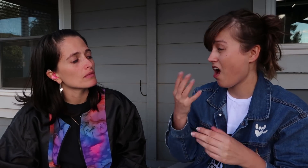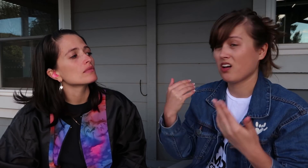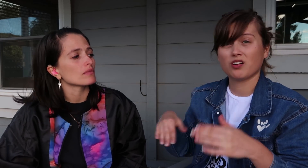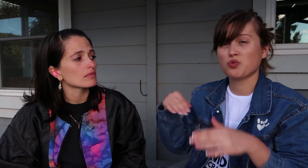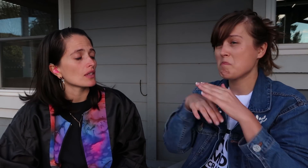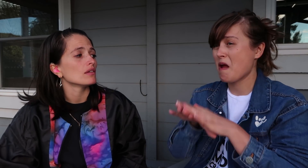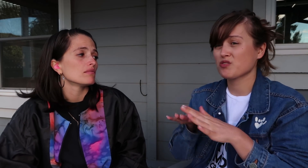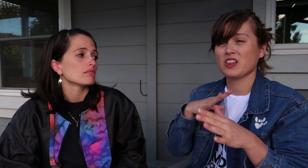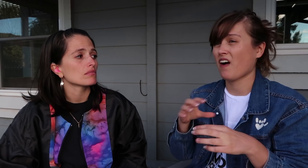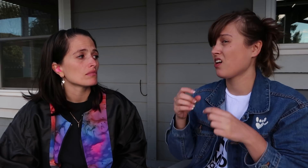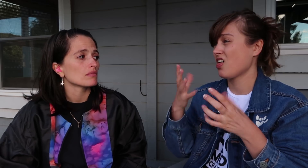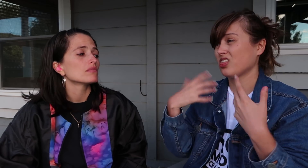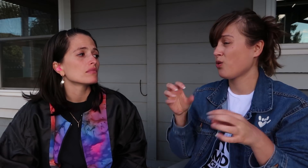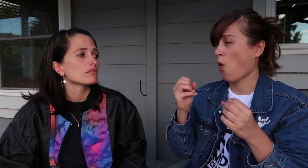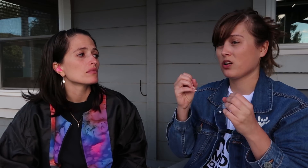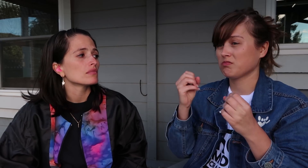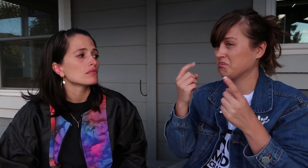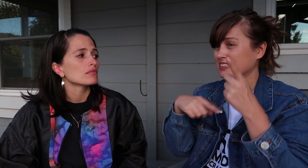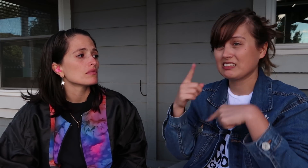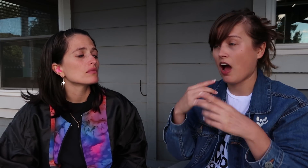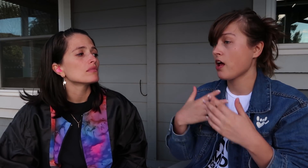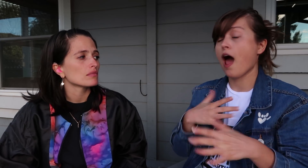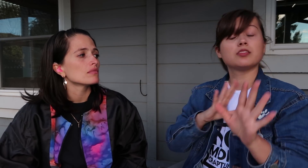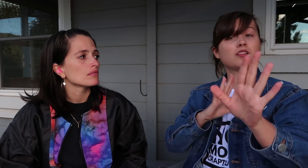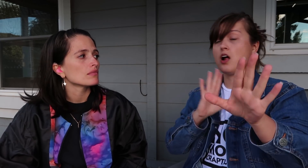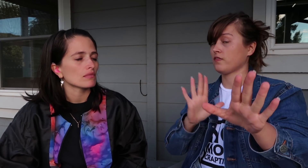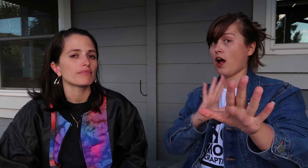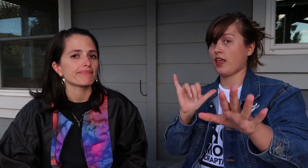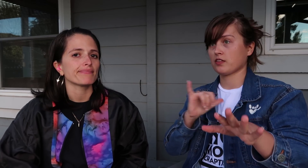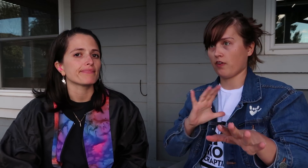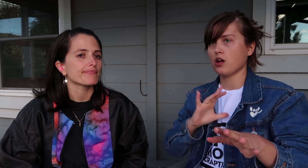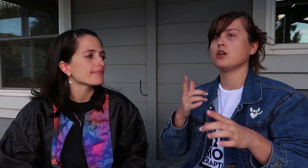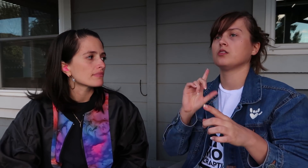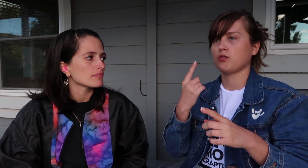They're fine with being mainstreamed. They don't want to use sign language. And that's fine.